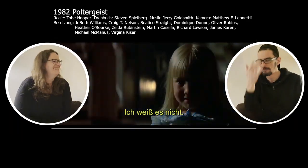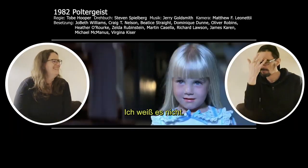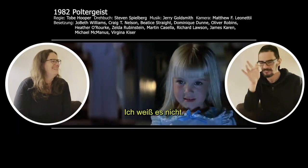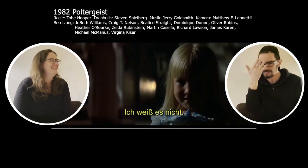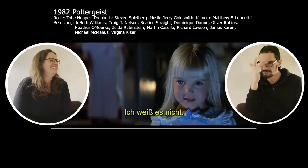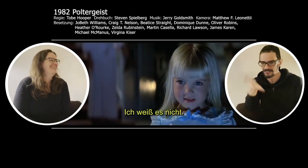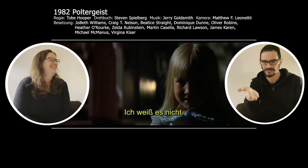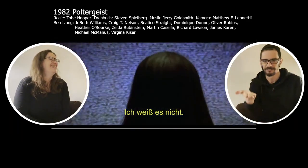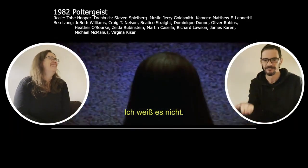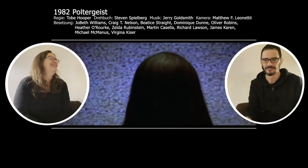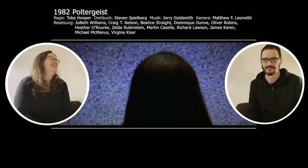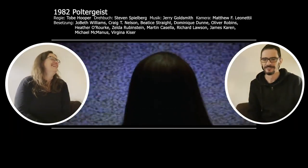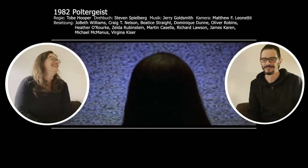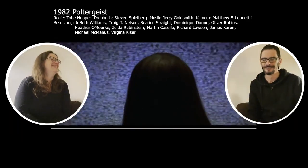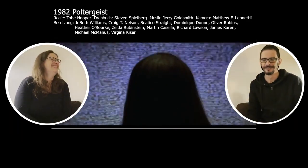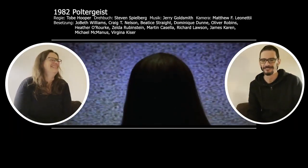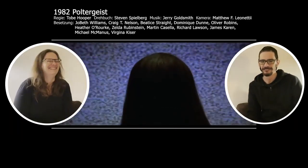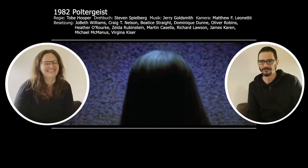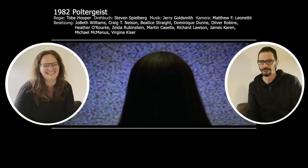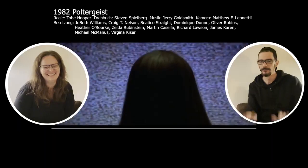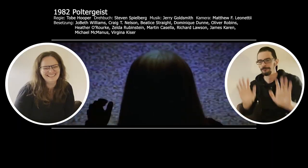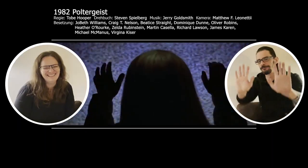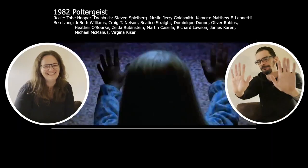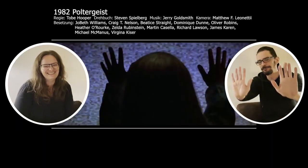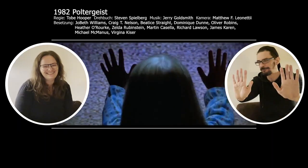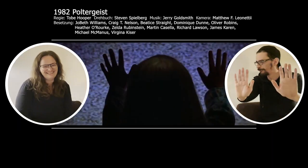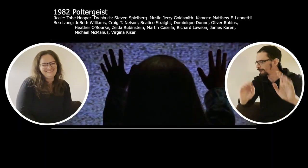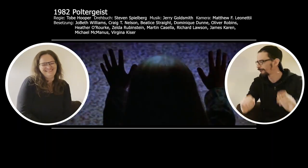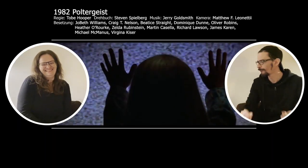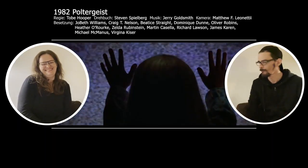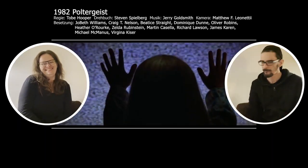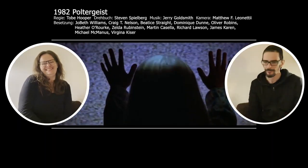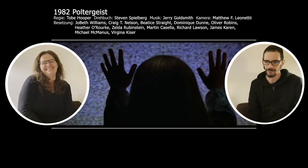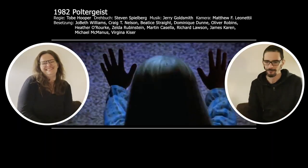She keeps saying she doesn't know anything. Your last resort is to lend a hand.